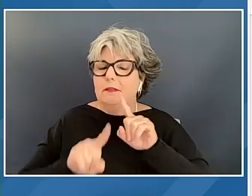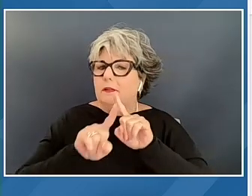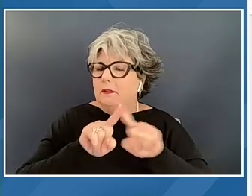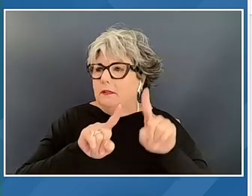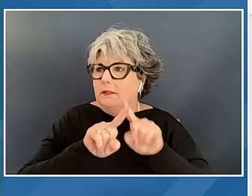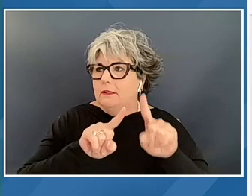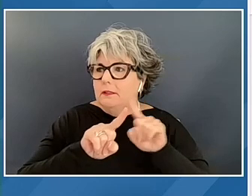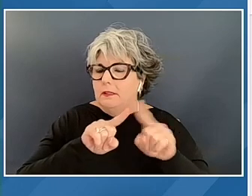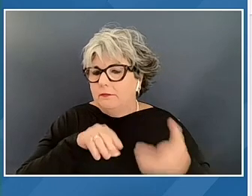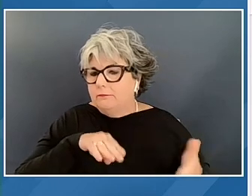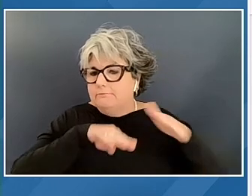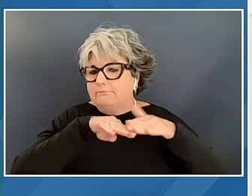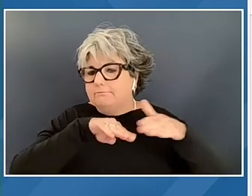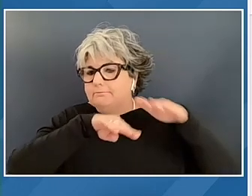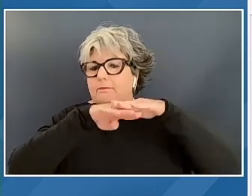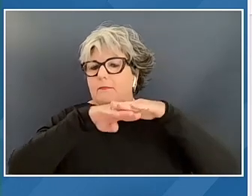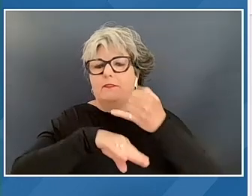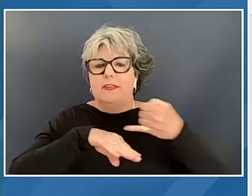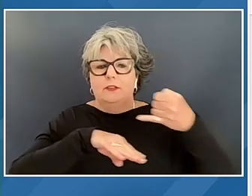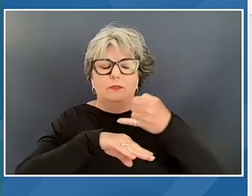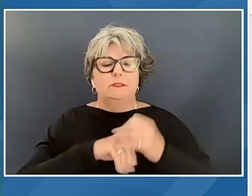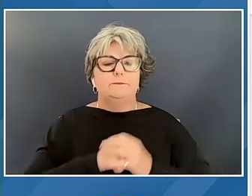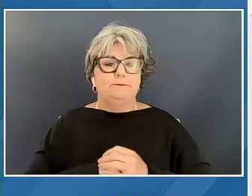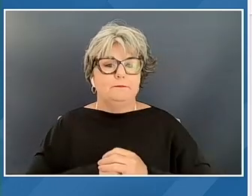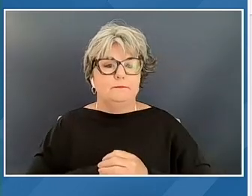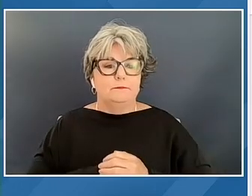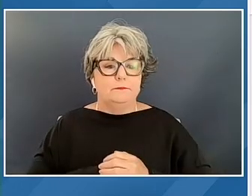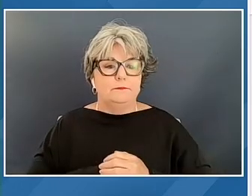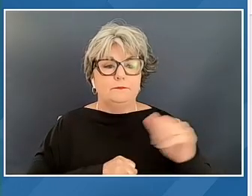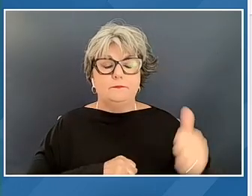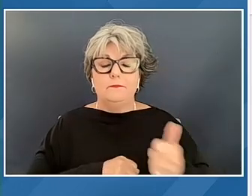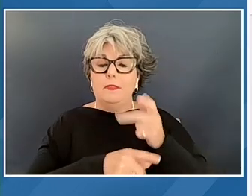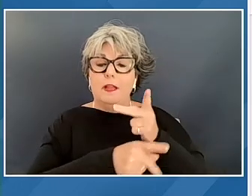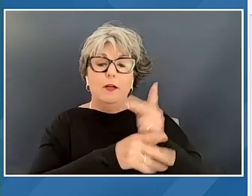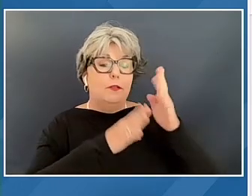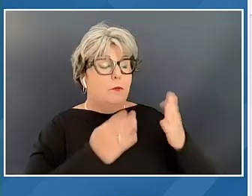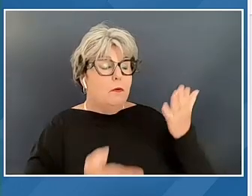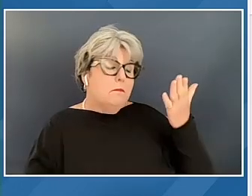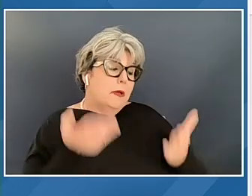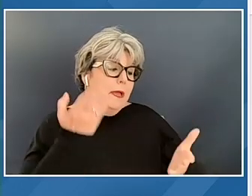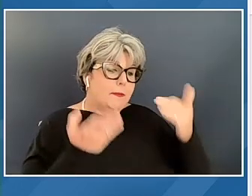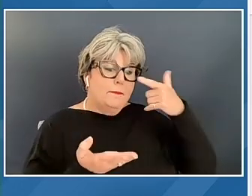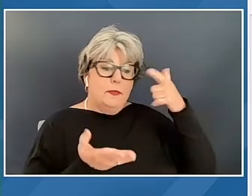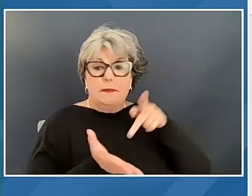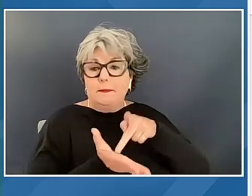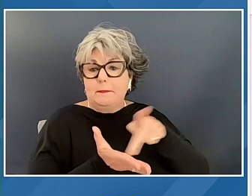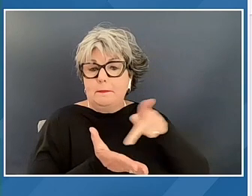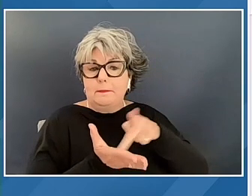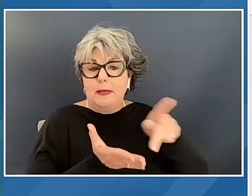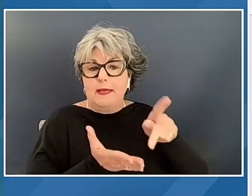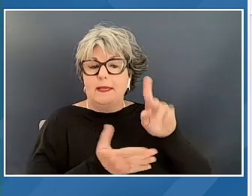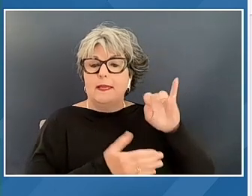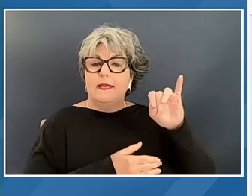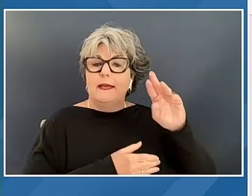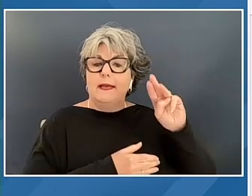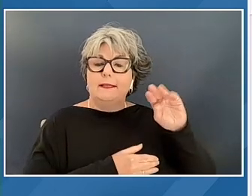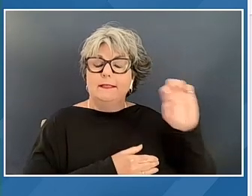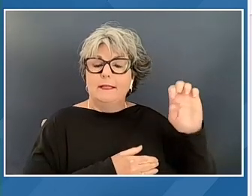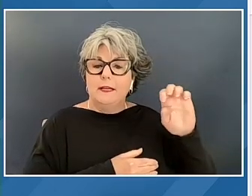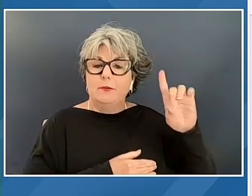events. For other borrowers, it could be due to paying under an Income Driven Repayment Plan, which reduces borrowers